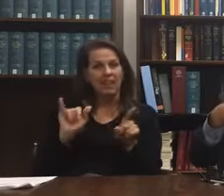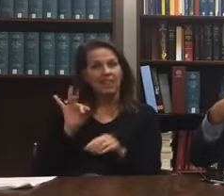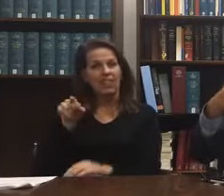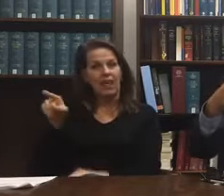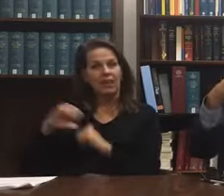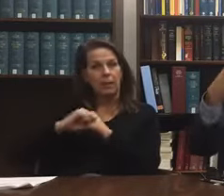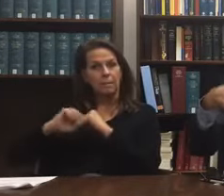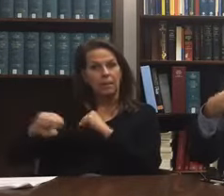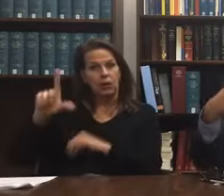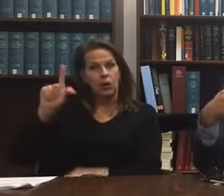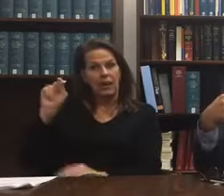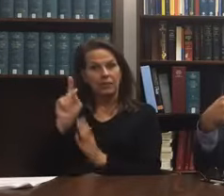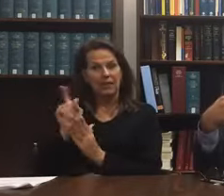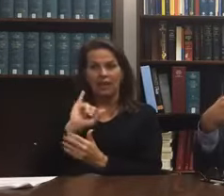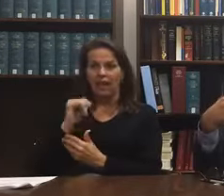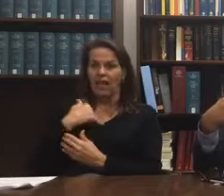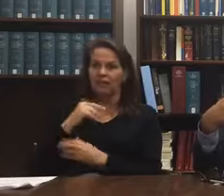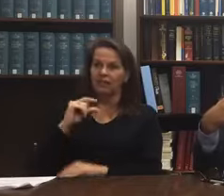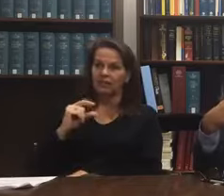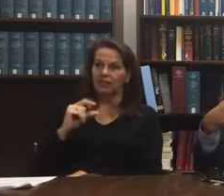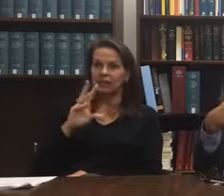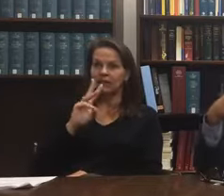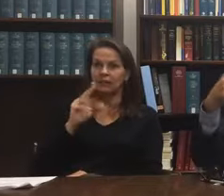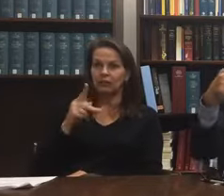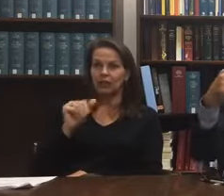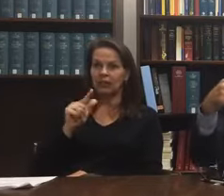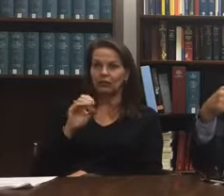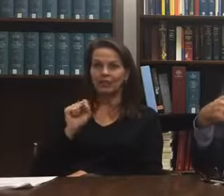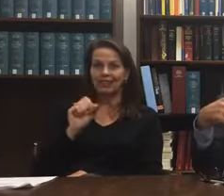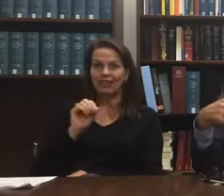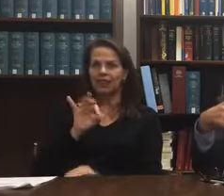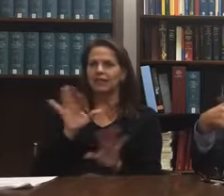and I've got six pages of notes I need to pick out the three or four things